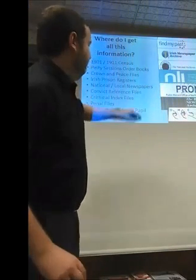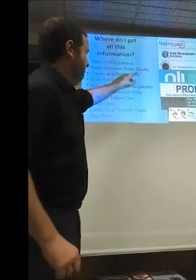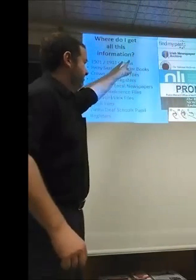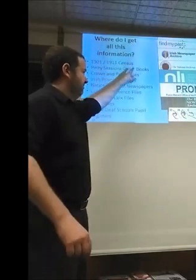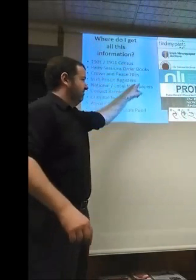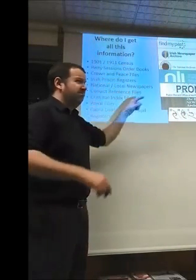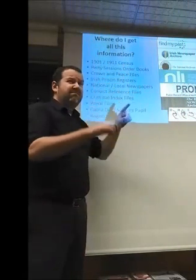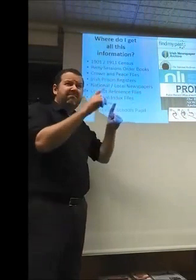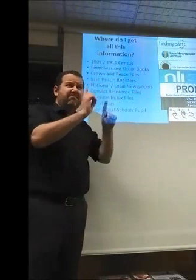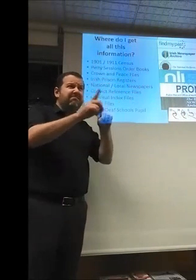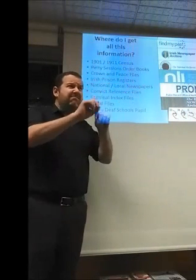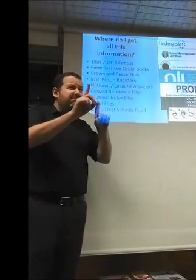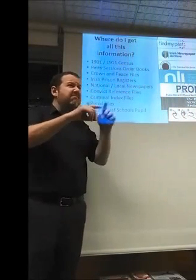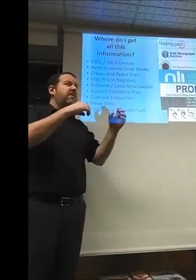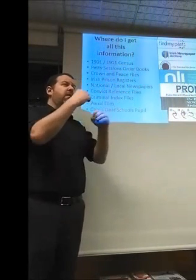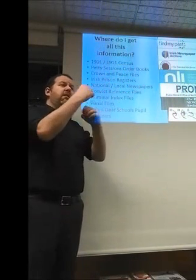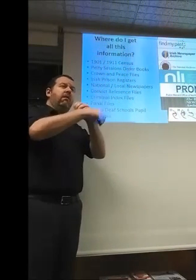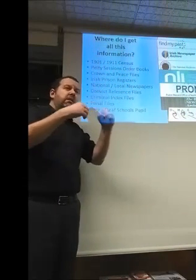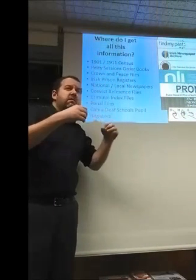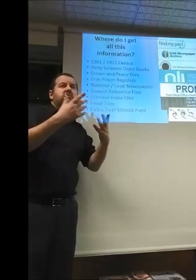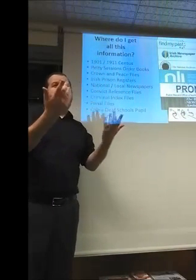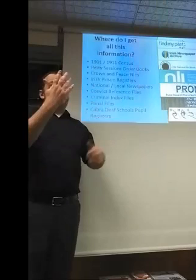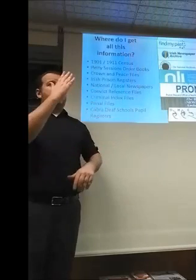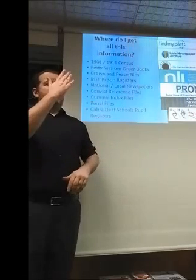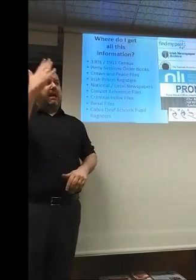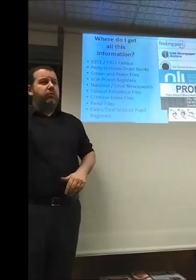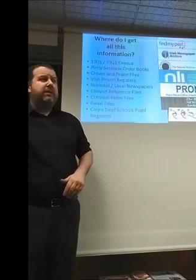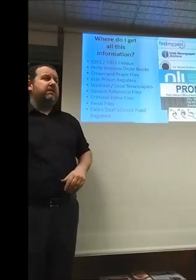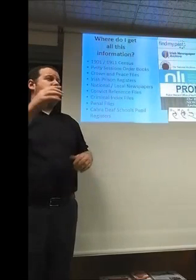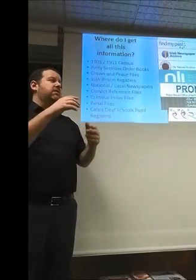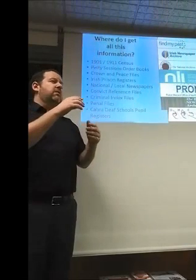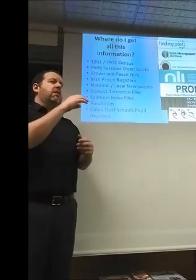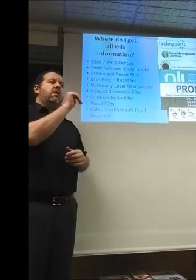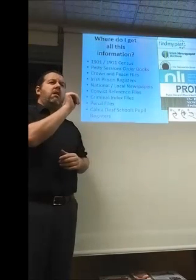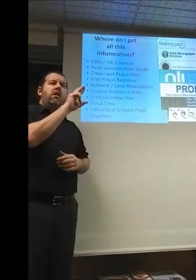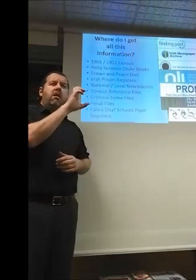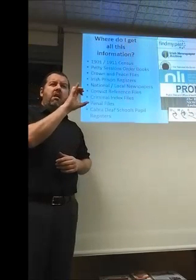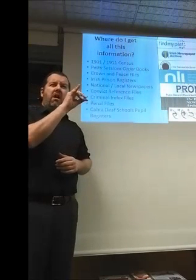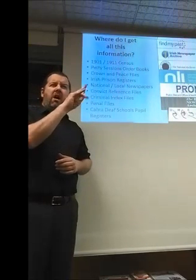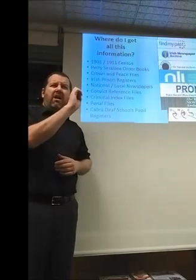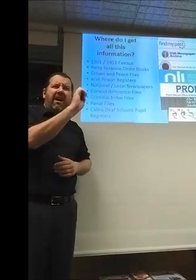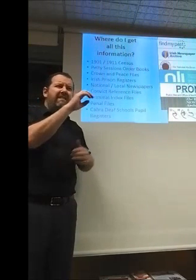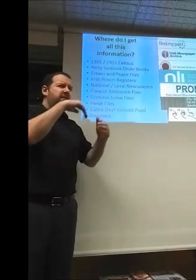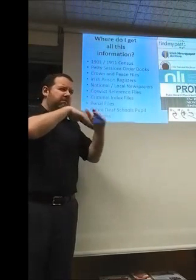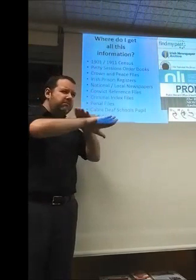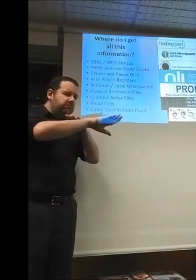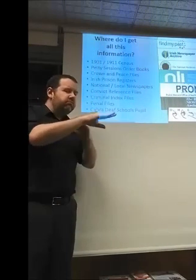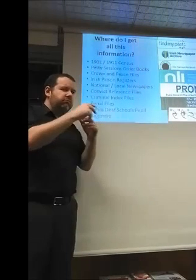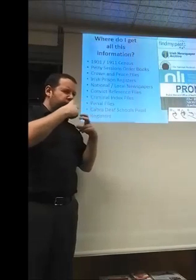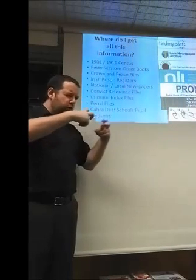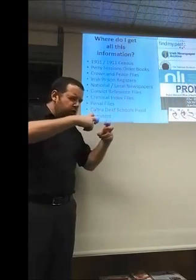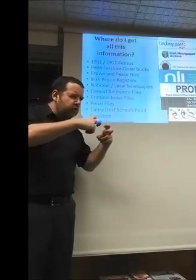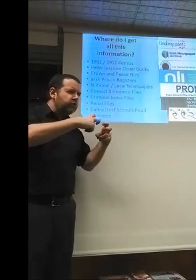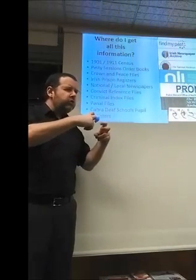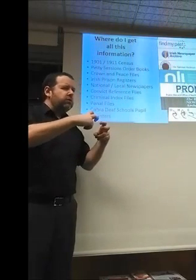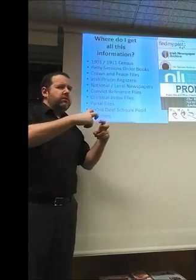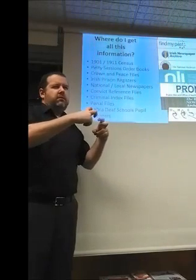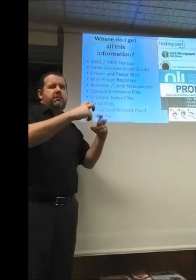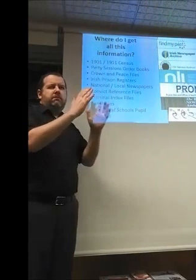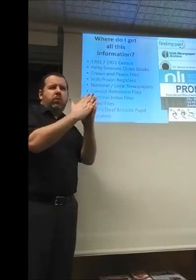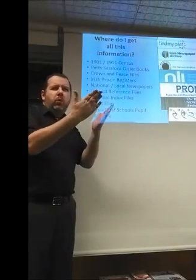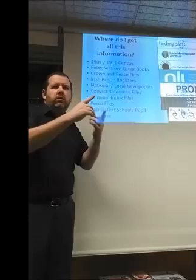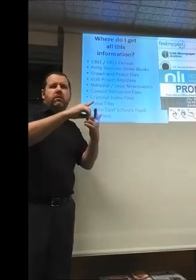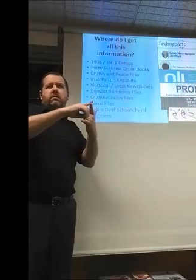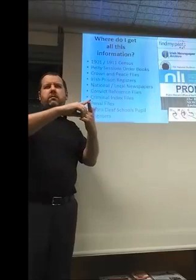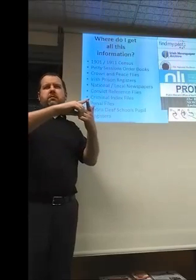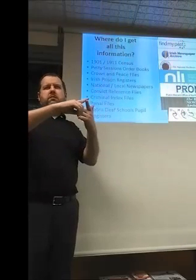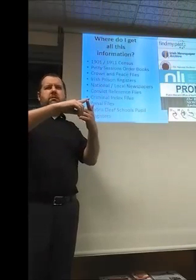so many different sources of information like offices, library, any archives, researched